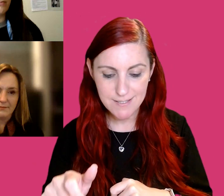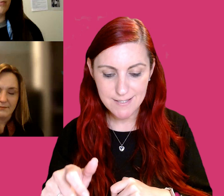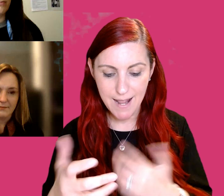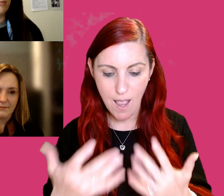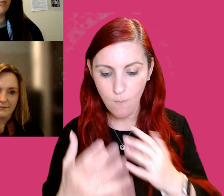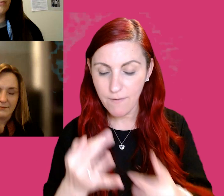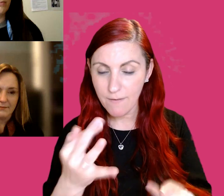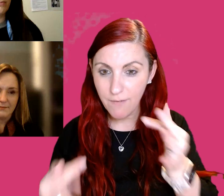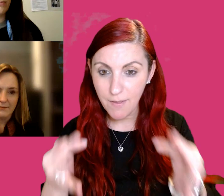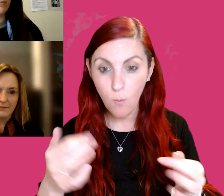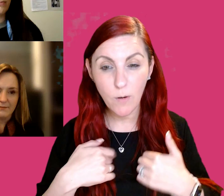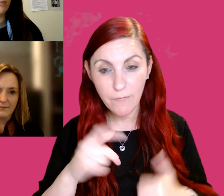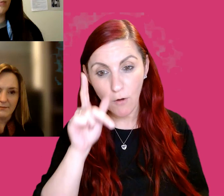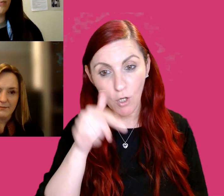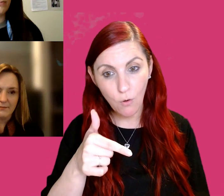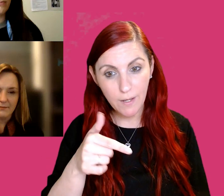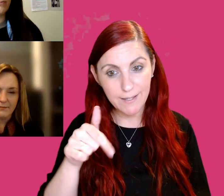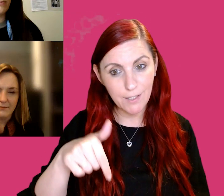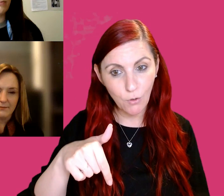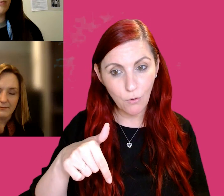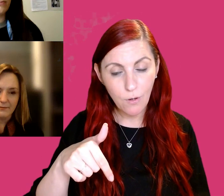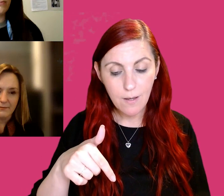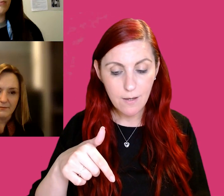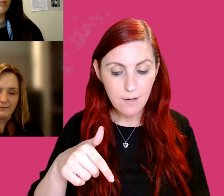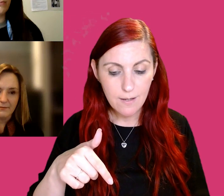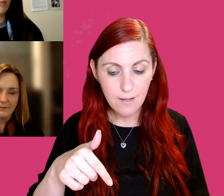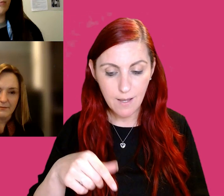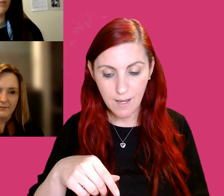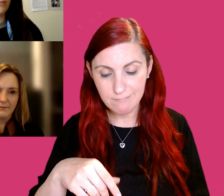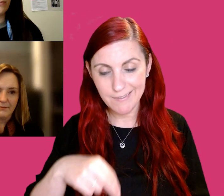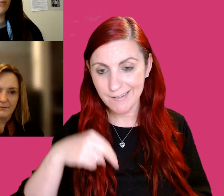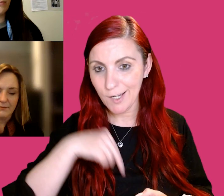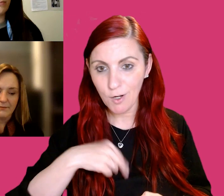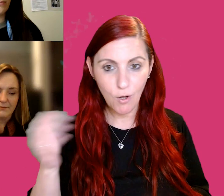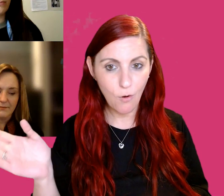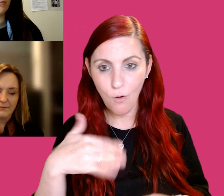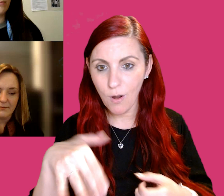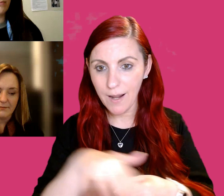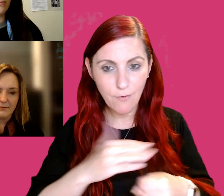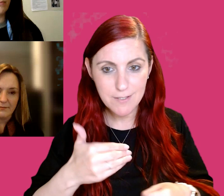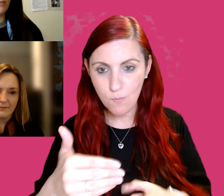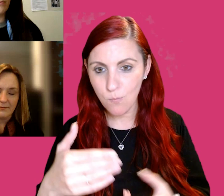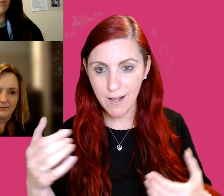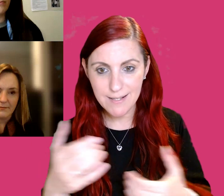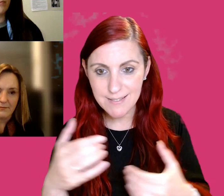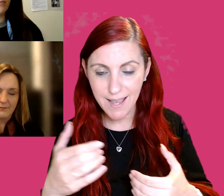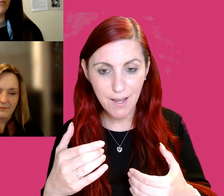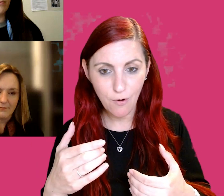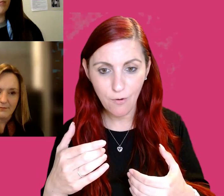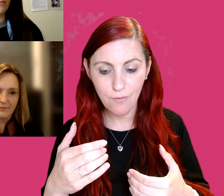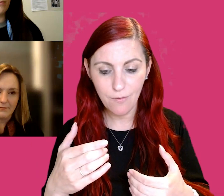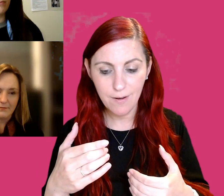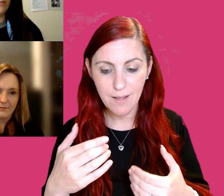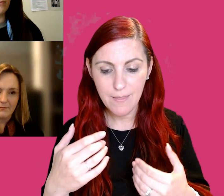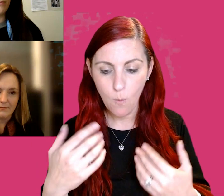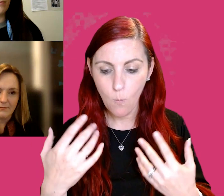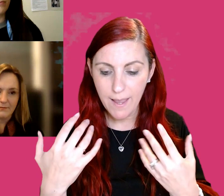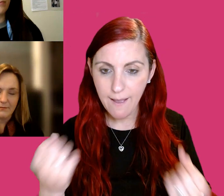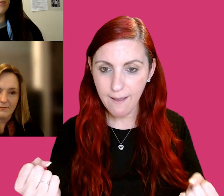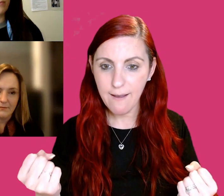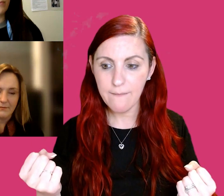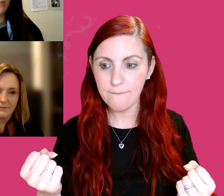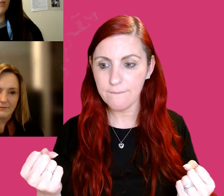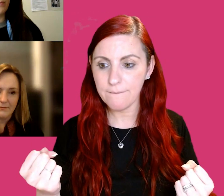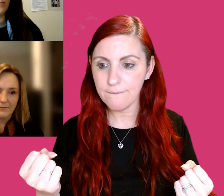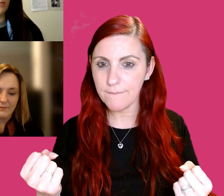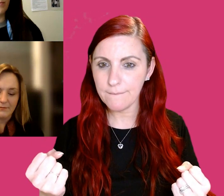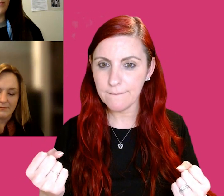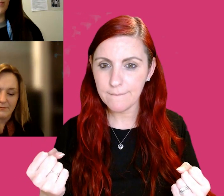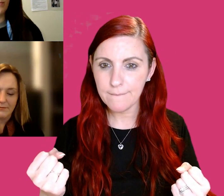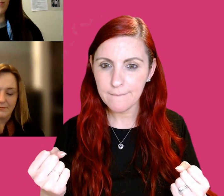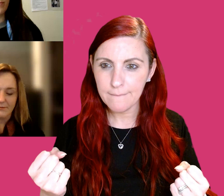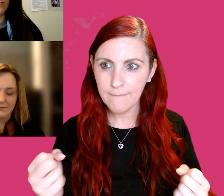very fortunate in almost all areas of of Pregnancy Care in um having a a real captive audience uh